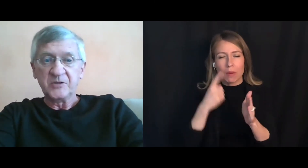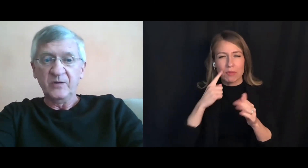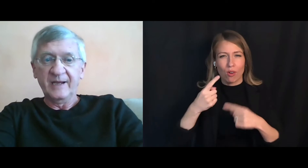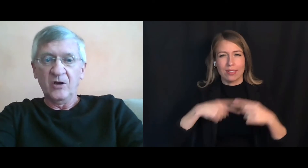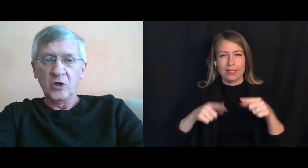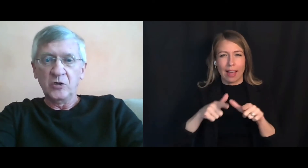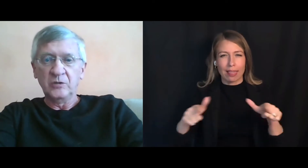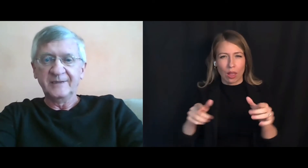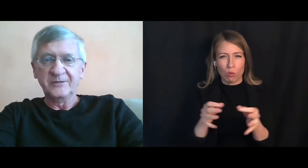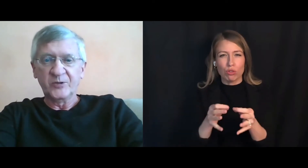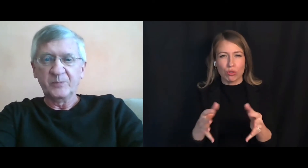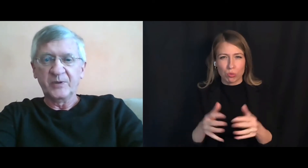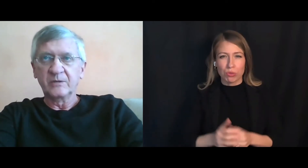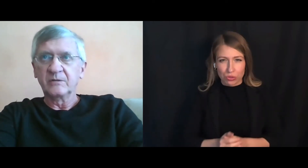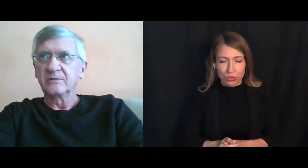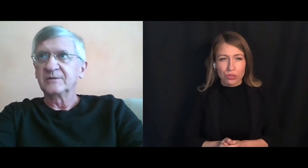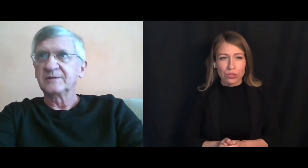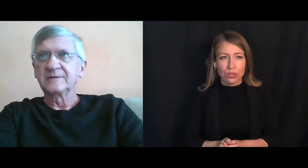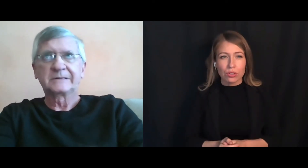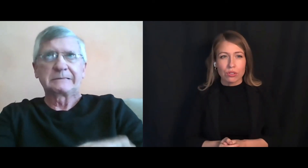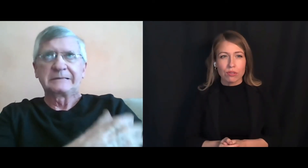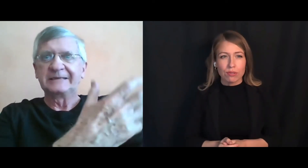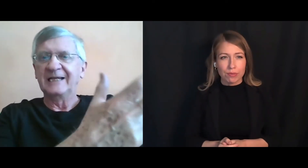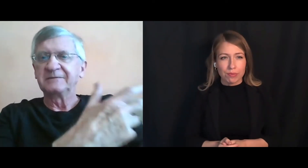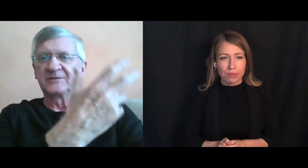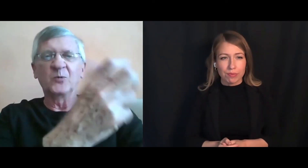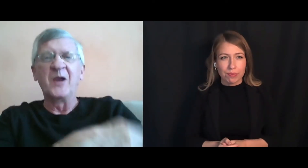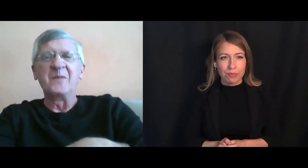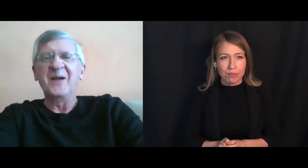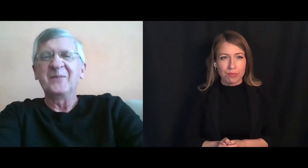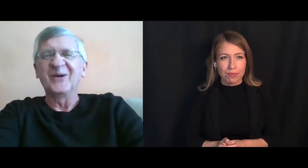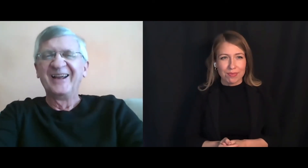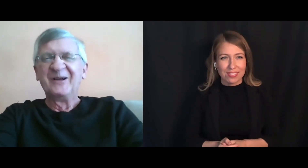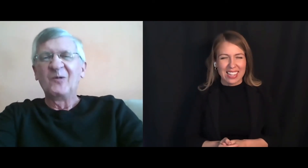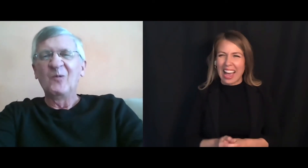so that all interpreters, I don't remember